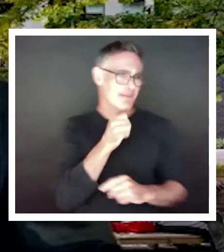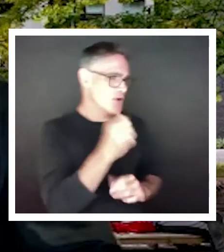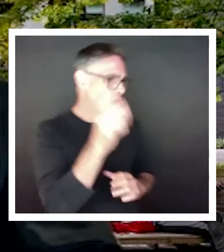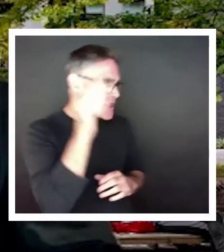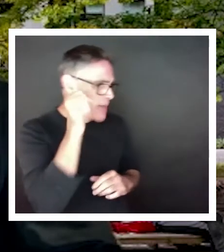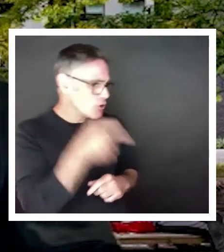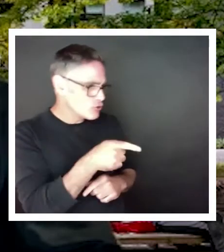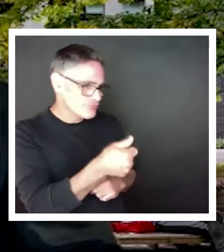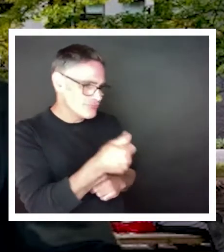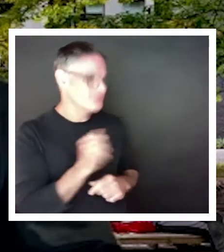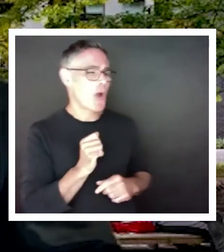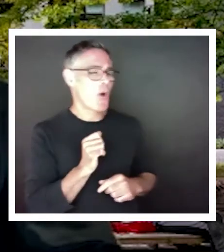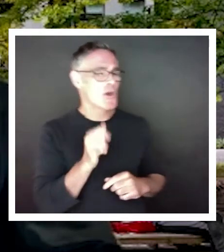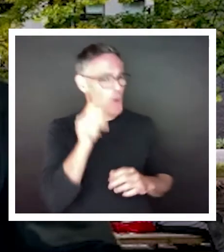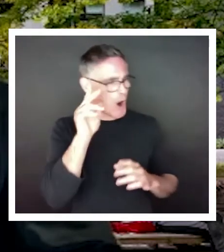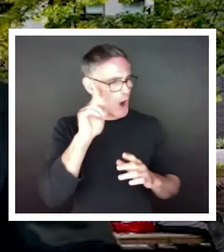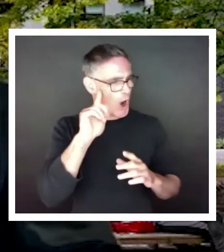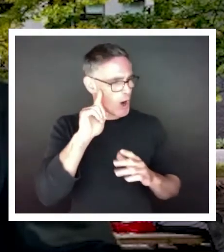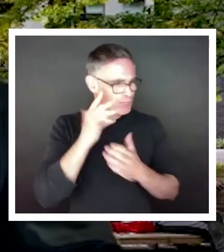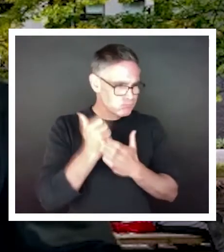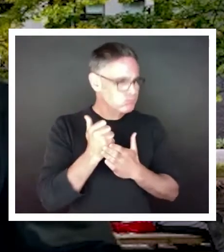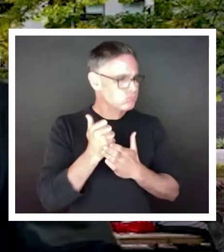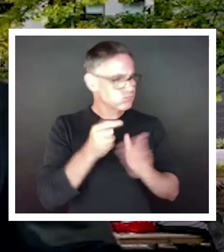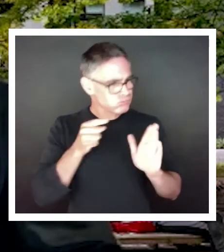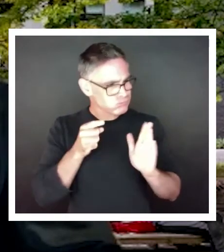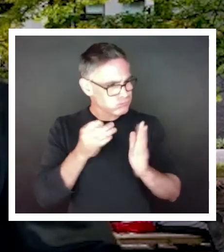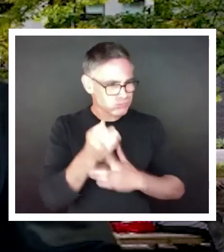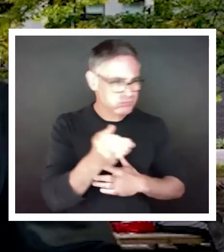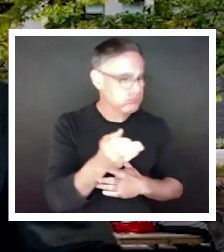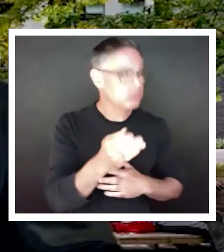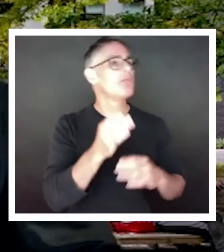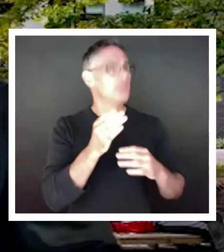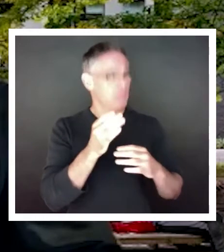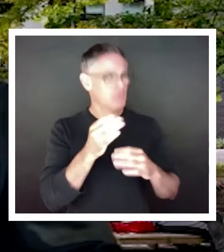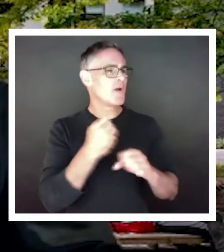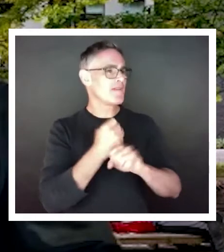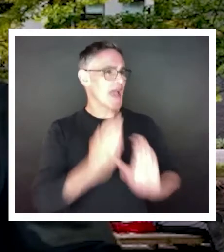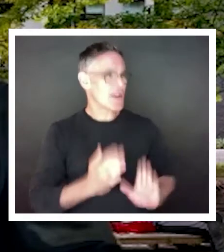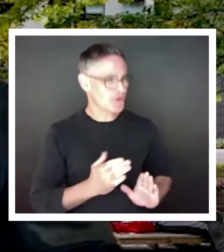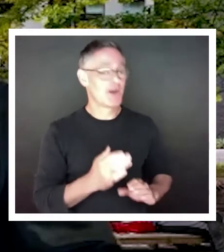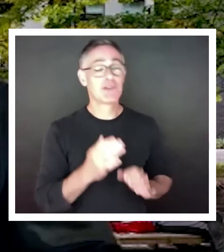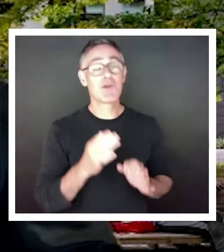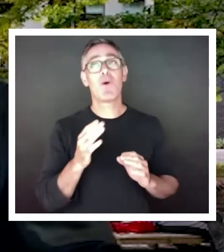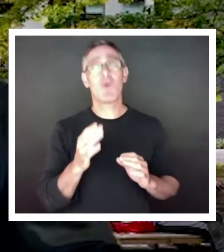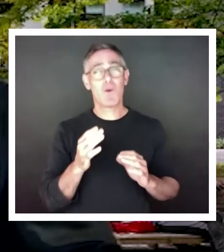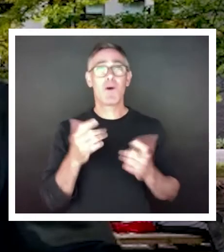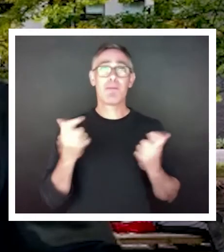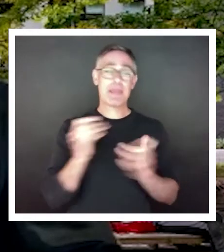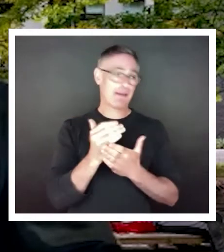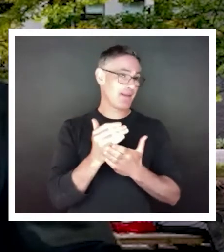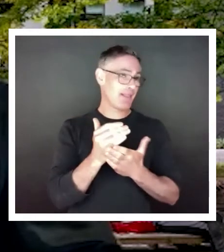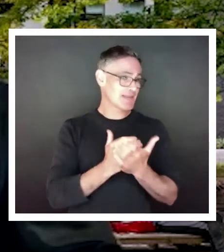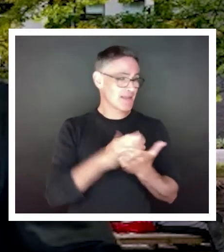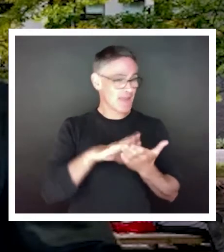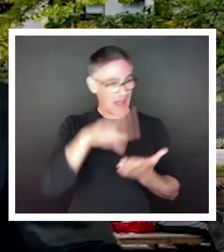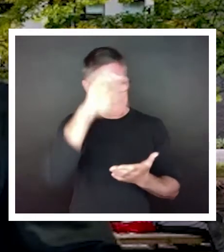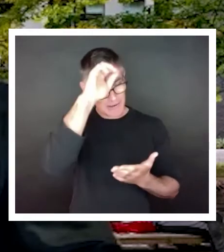you are tenacious and you're a fighter." And with this, a major lesson that I've learned from this year is that I'm a fighter.